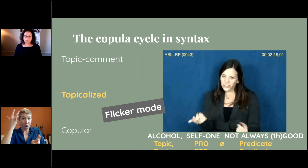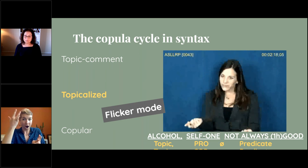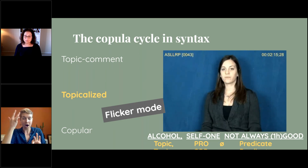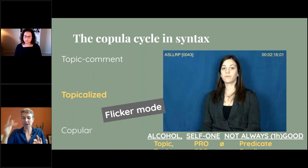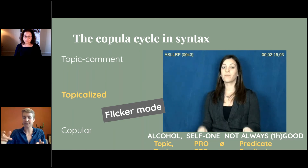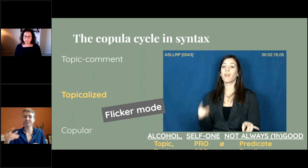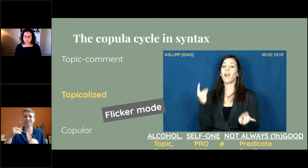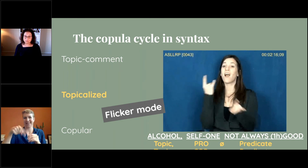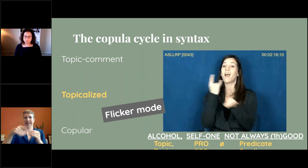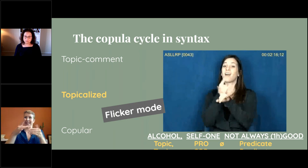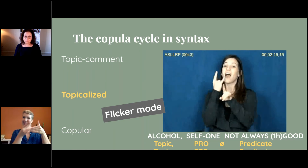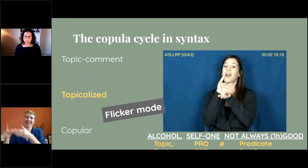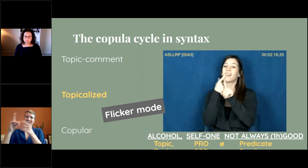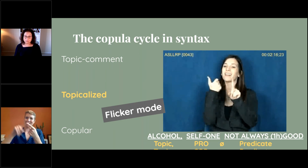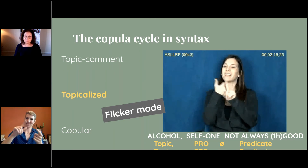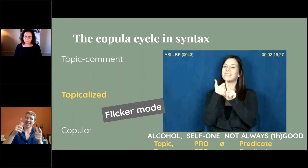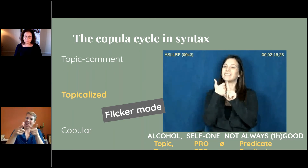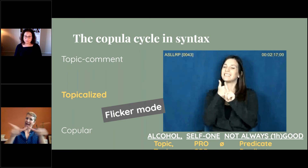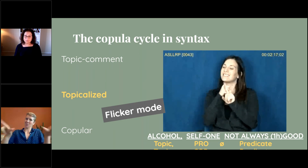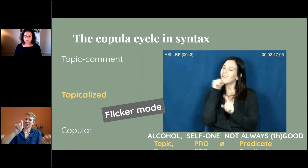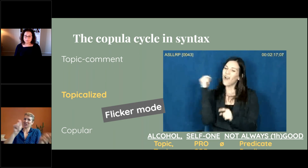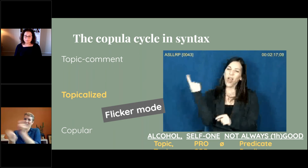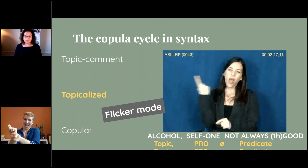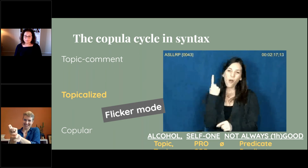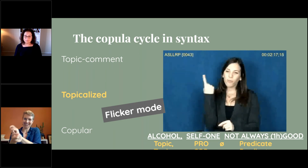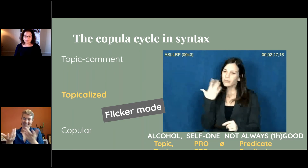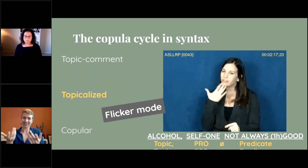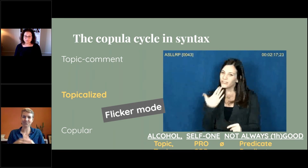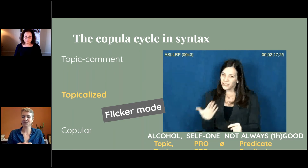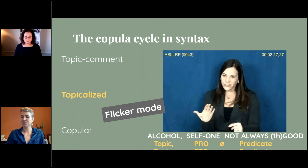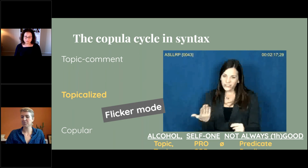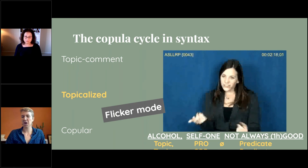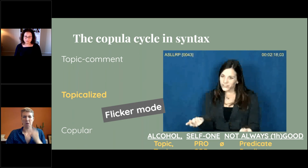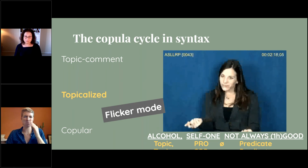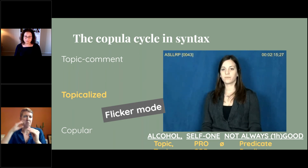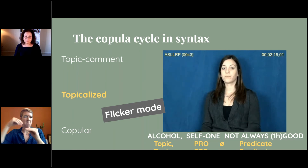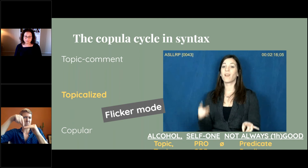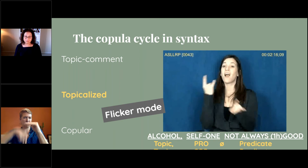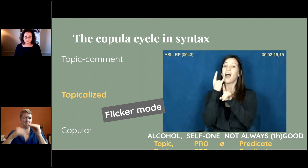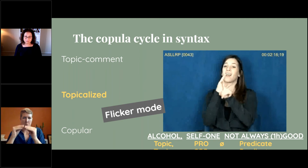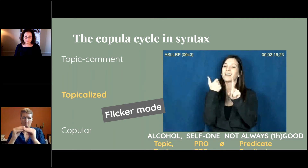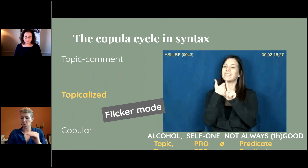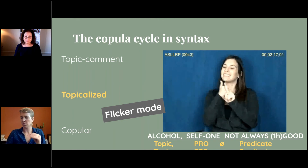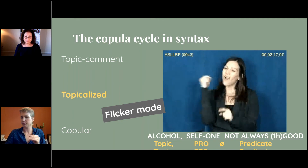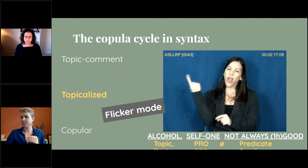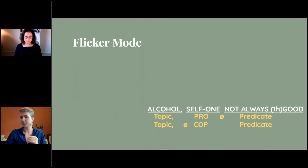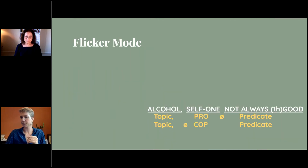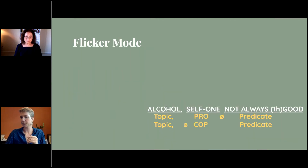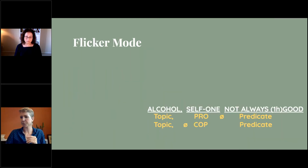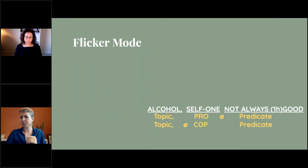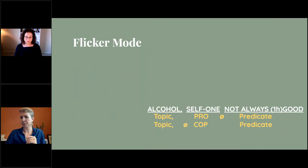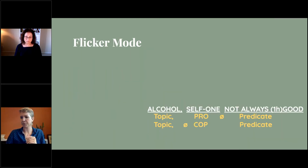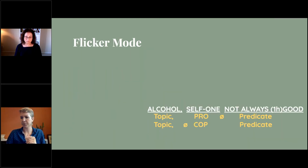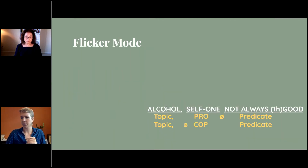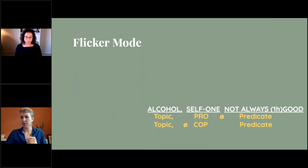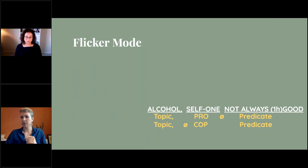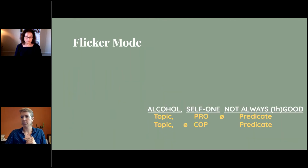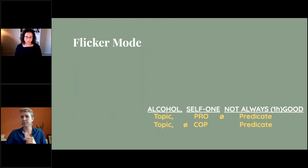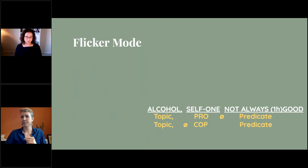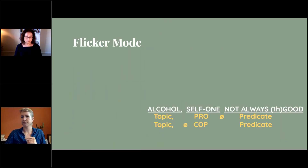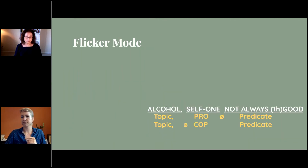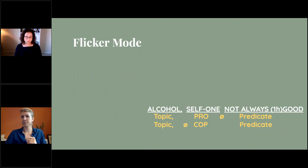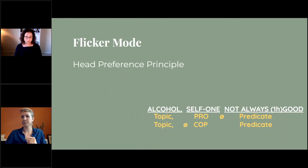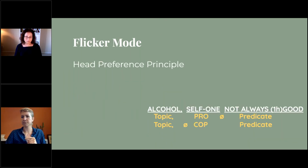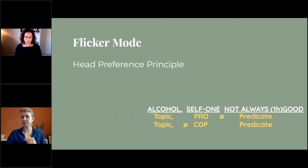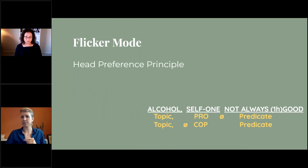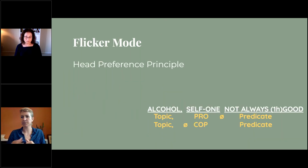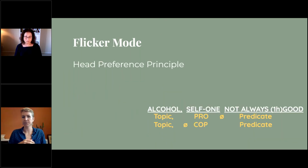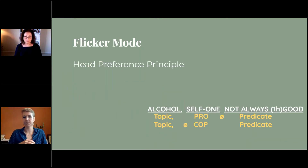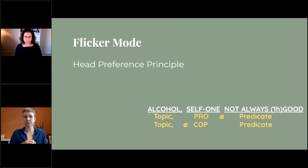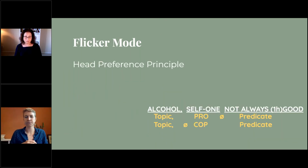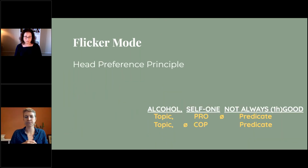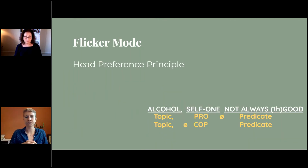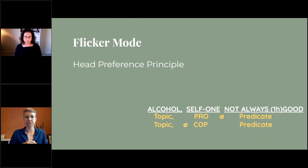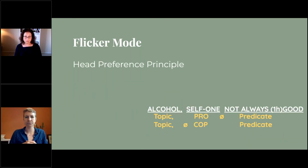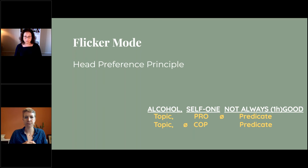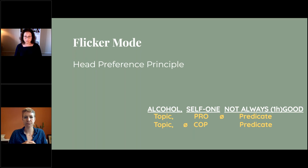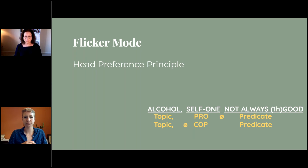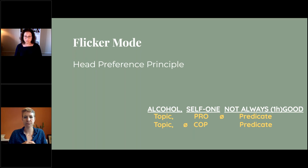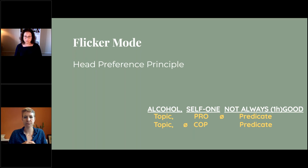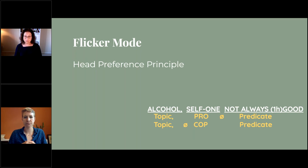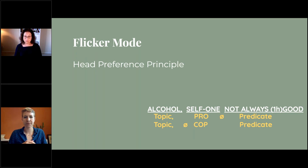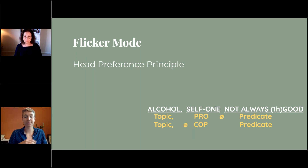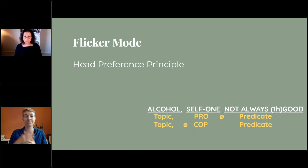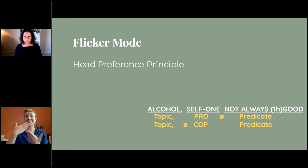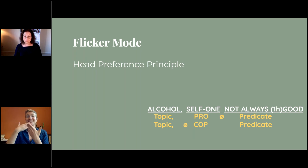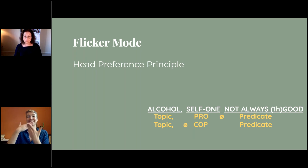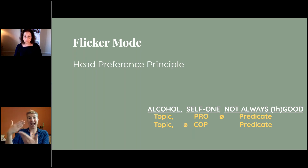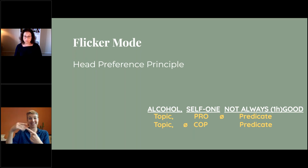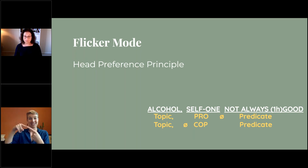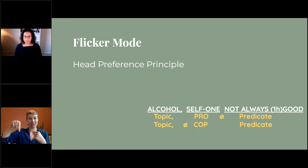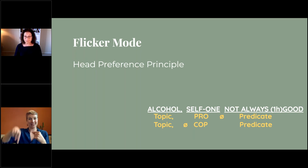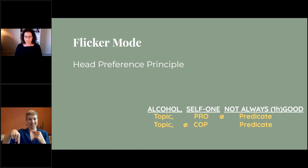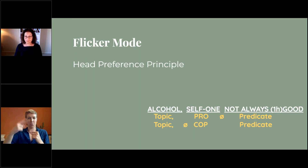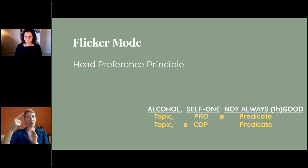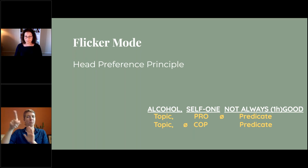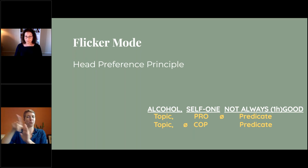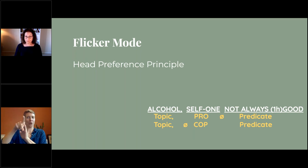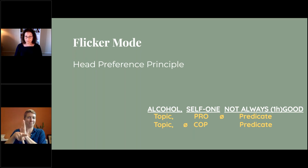And this is important, because this is what leads to language change, and I want to talk about that a little bit more.